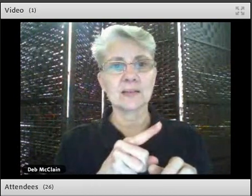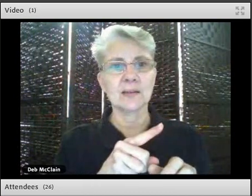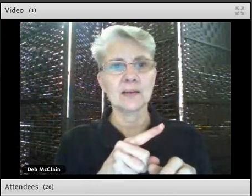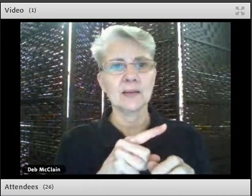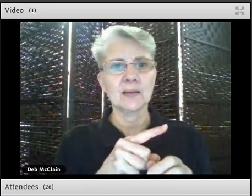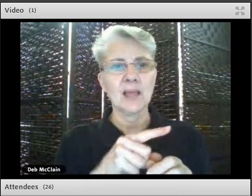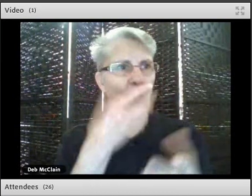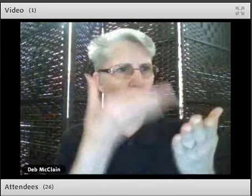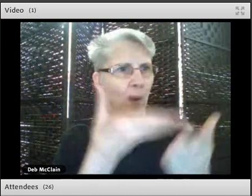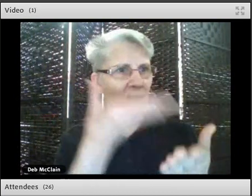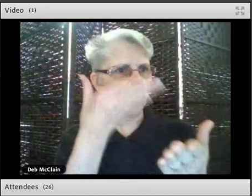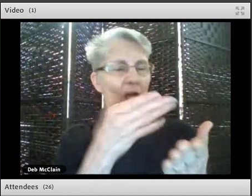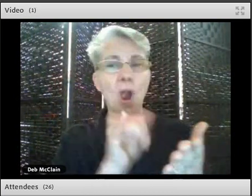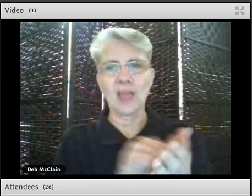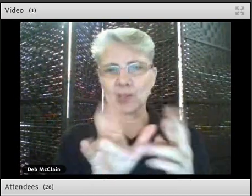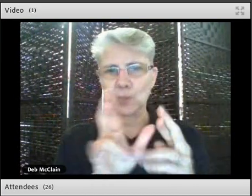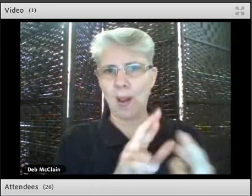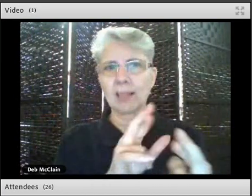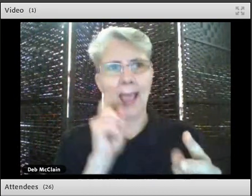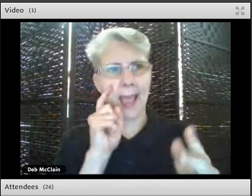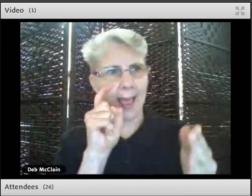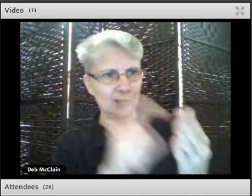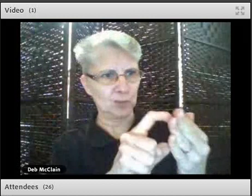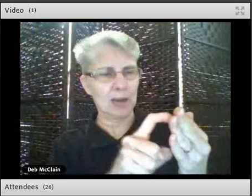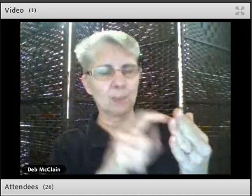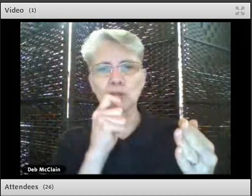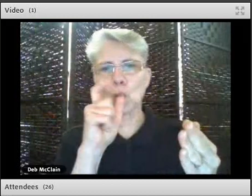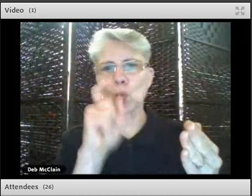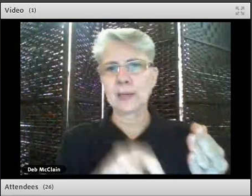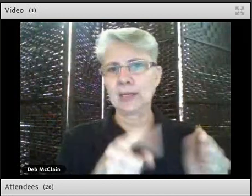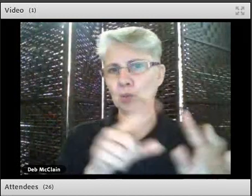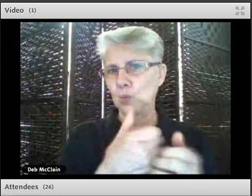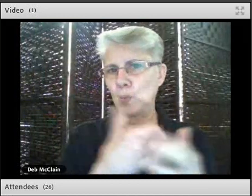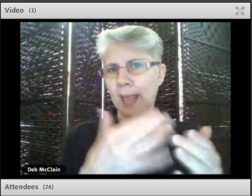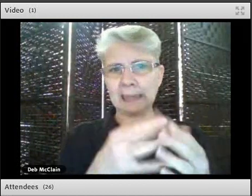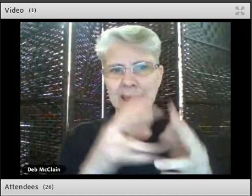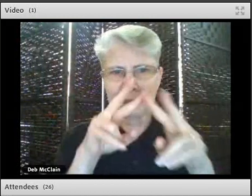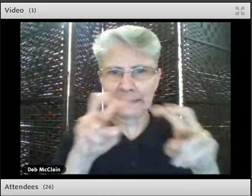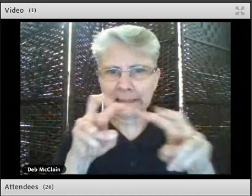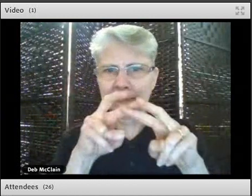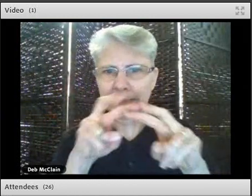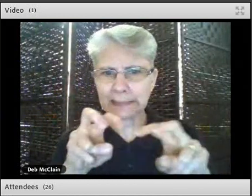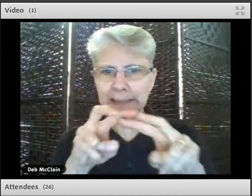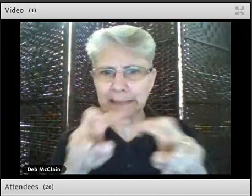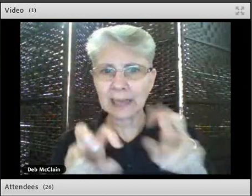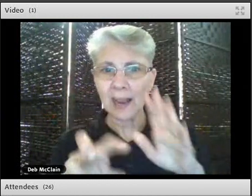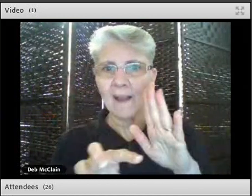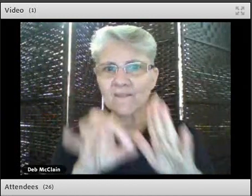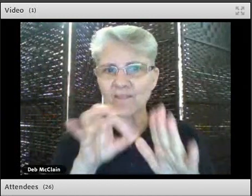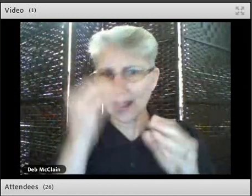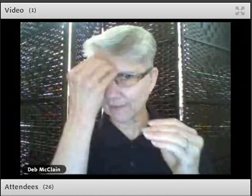So if it's not presenting itself to you, then it's just not there, so don't worry about it.